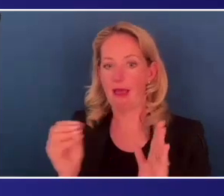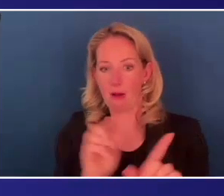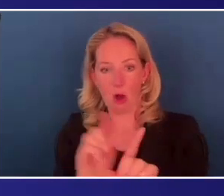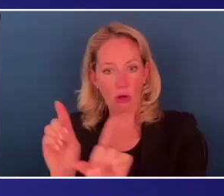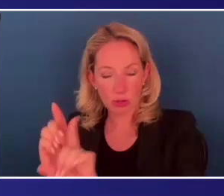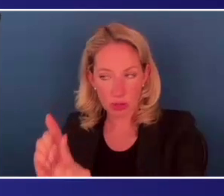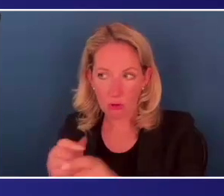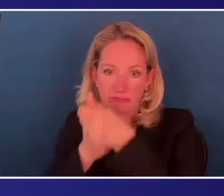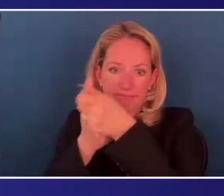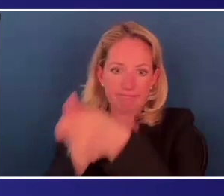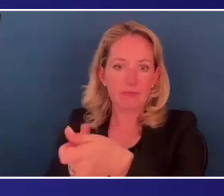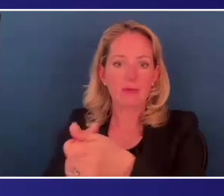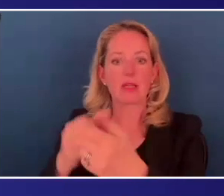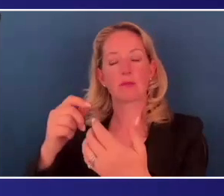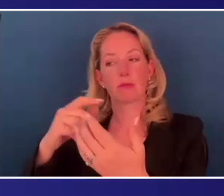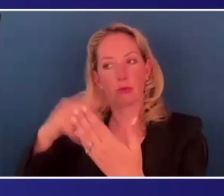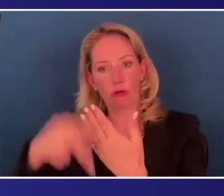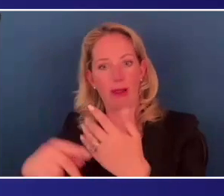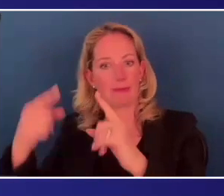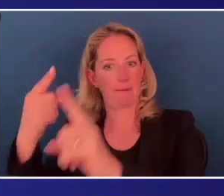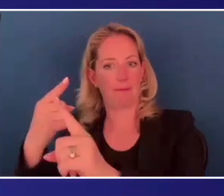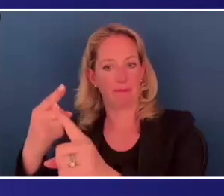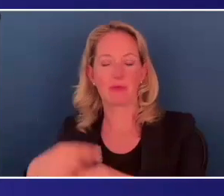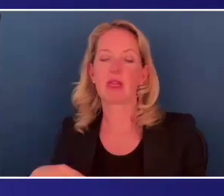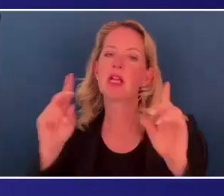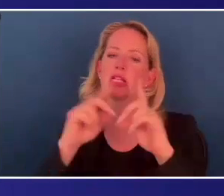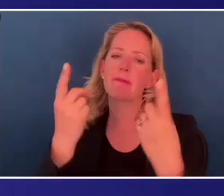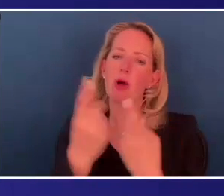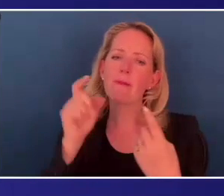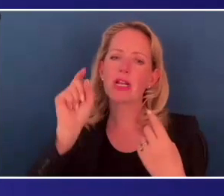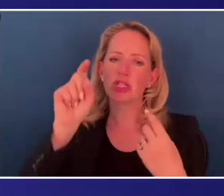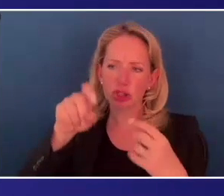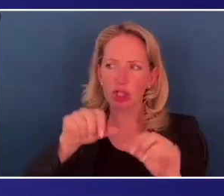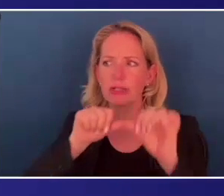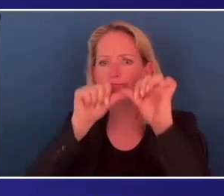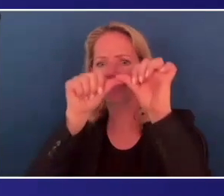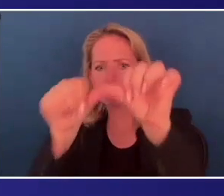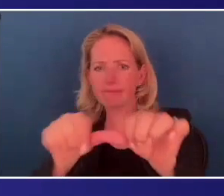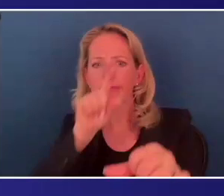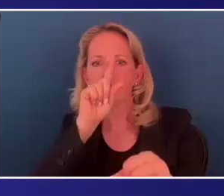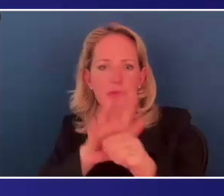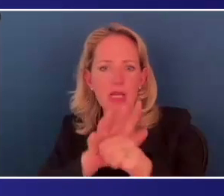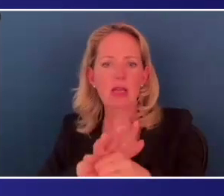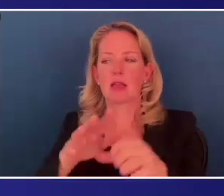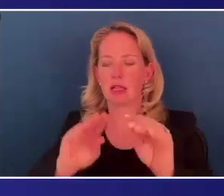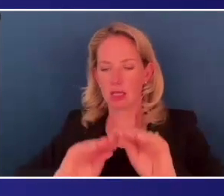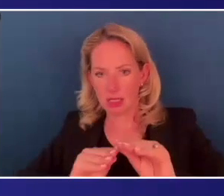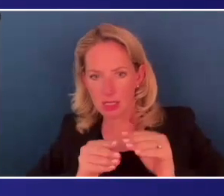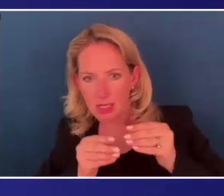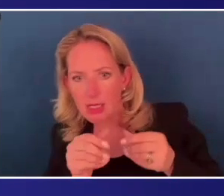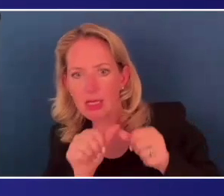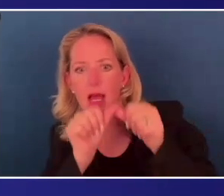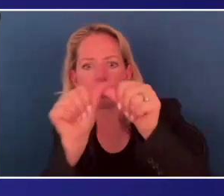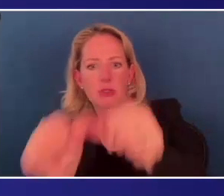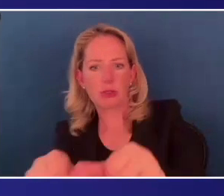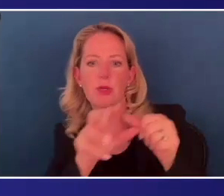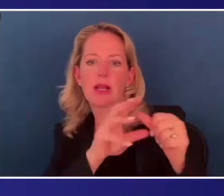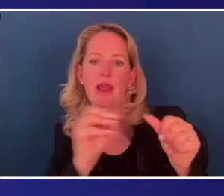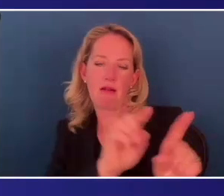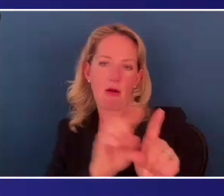The department should ensure continuity and uphold intent for the public service loan forgiveness program. A congressionally mandated program.